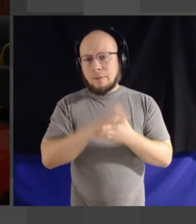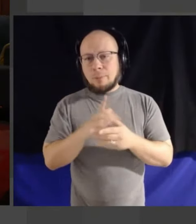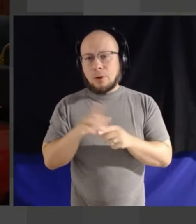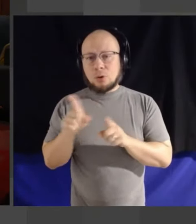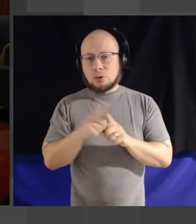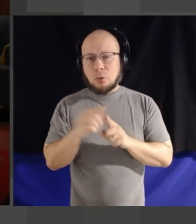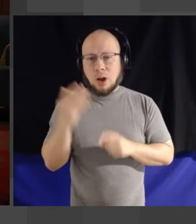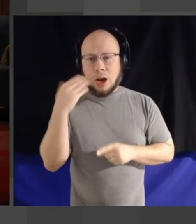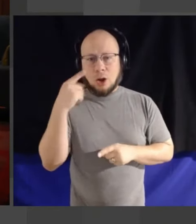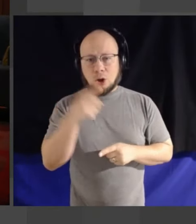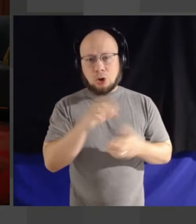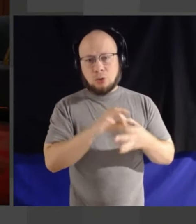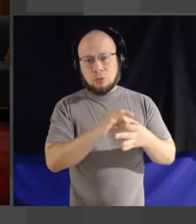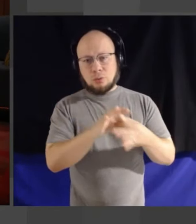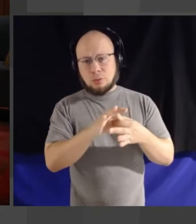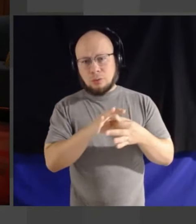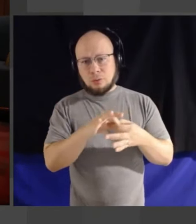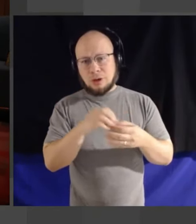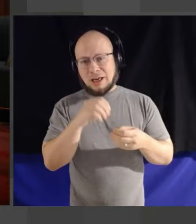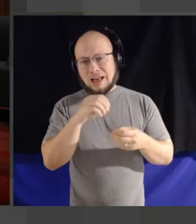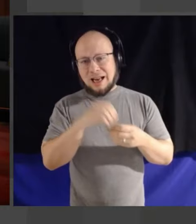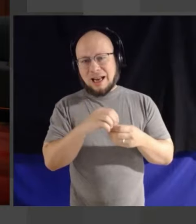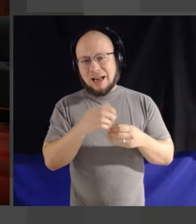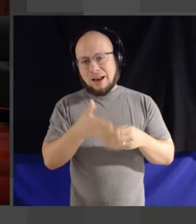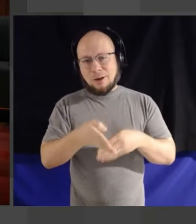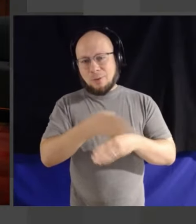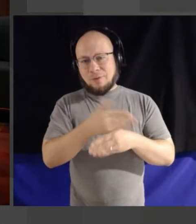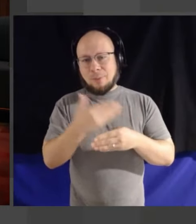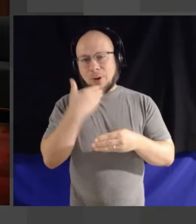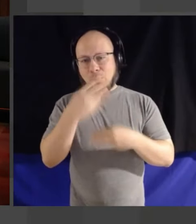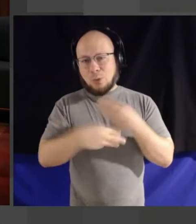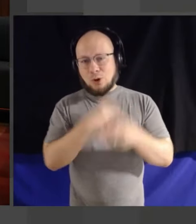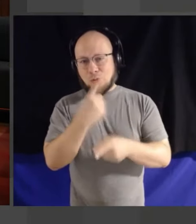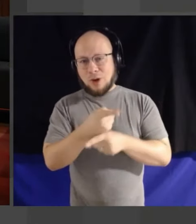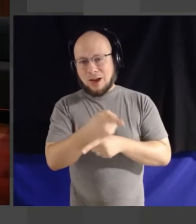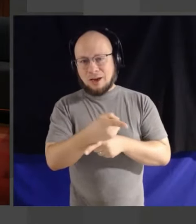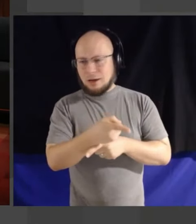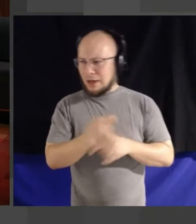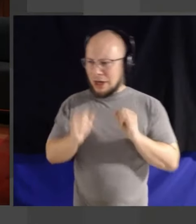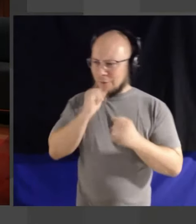EVERYONE PLAYED MINECRAFT BUT I